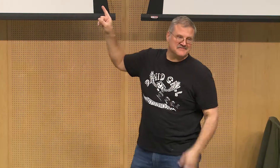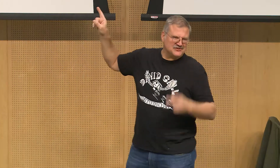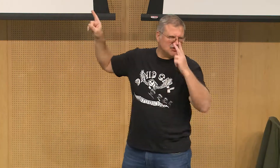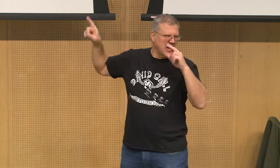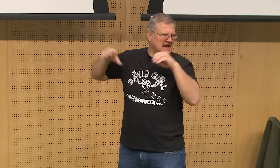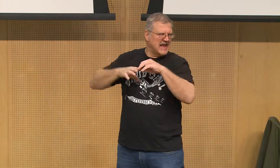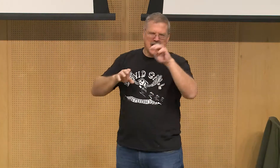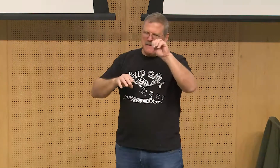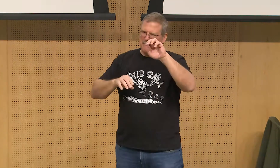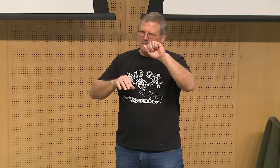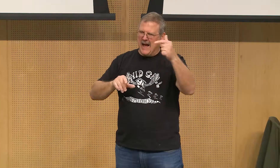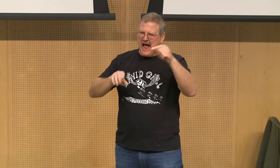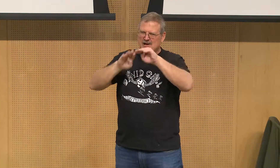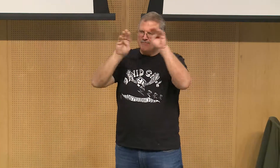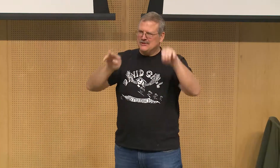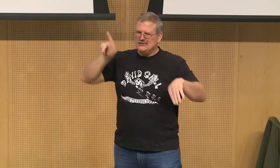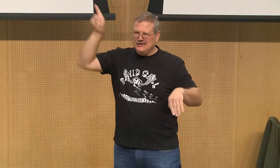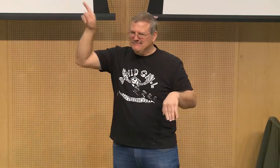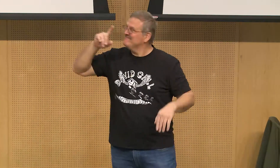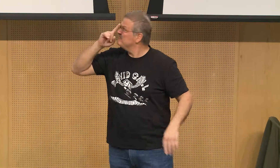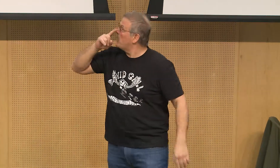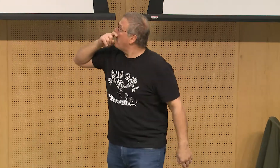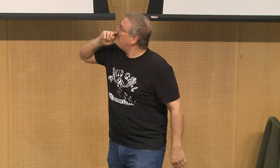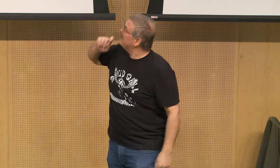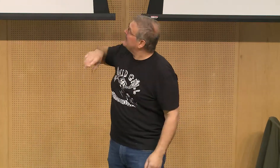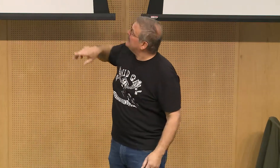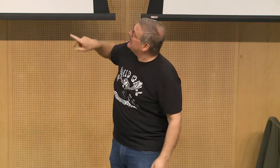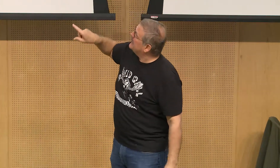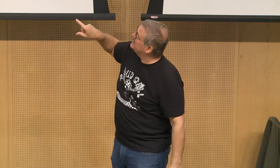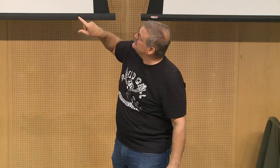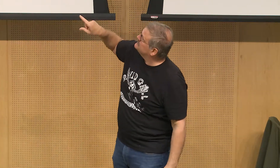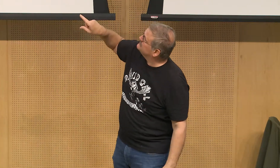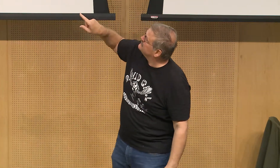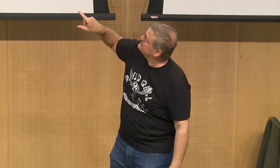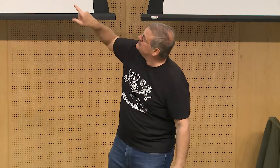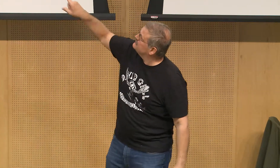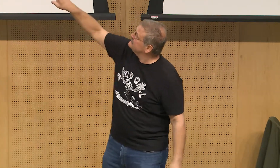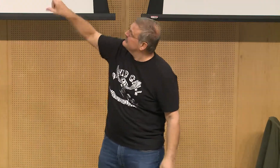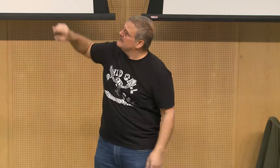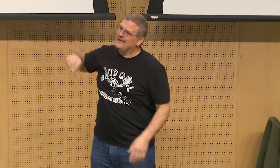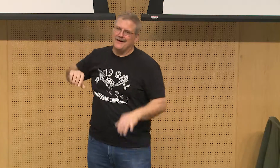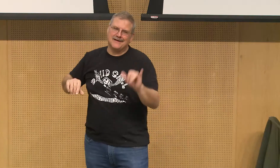This one is called "Your Joy, My Pain." This is over in the Dyer currently.